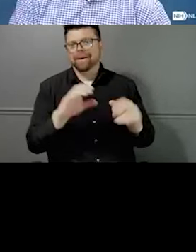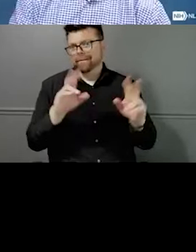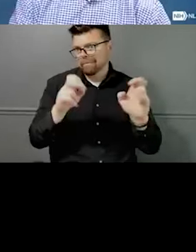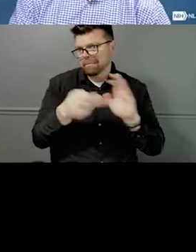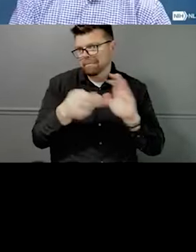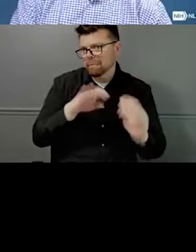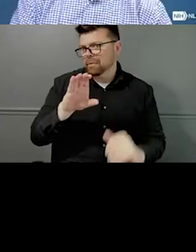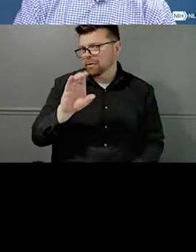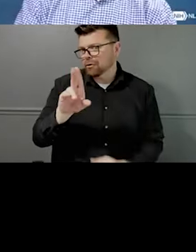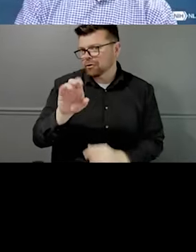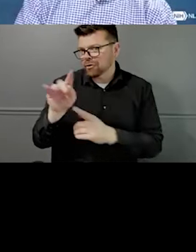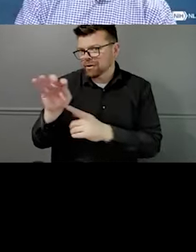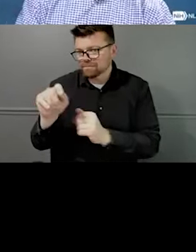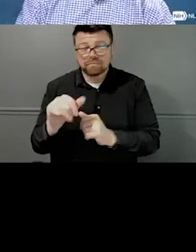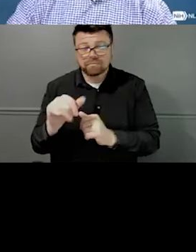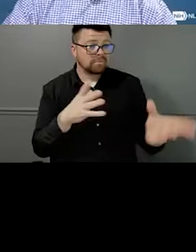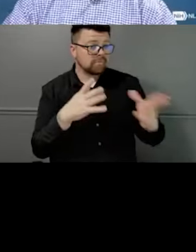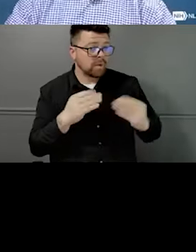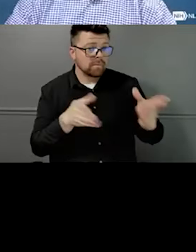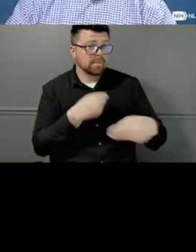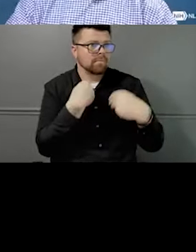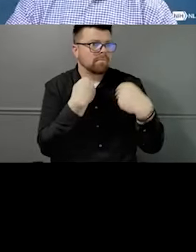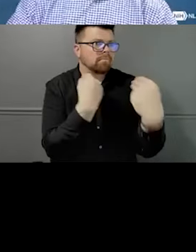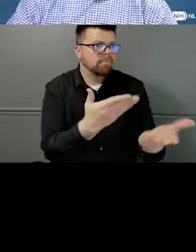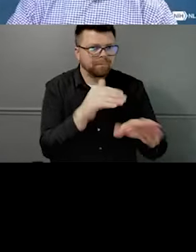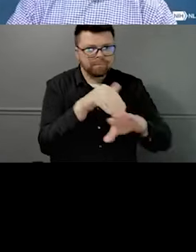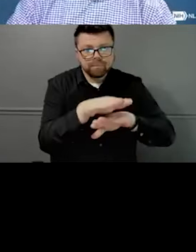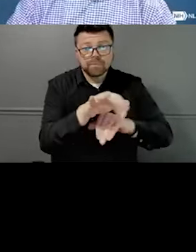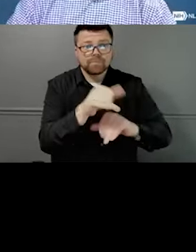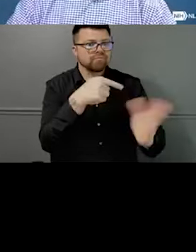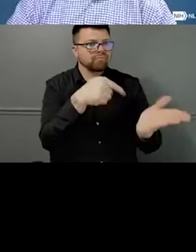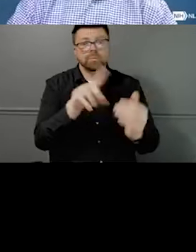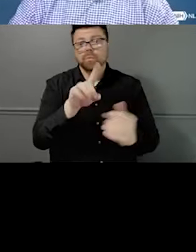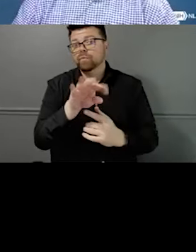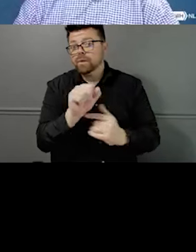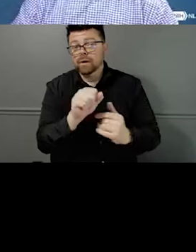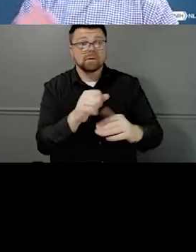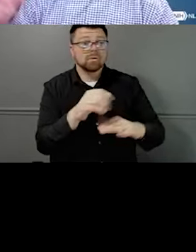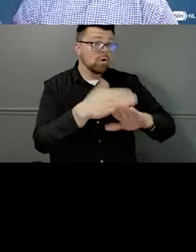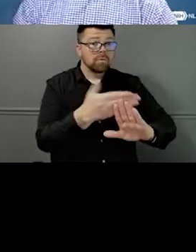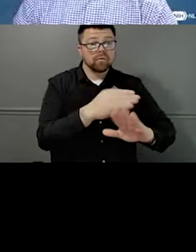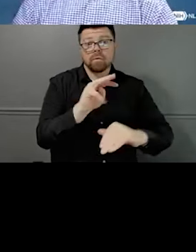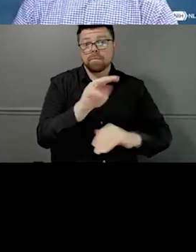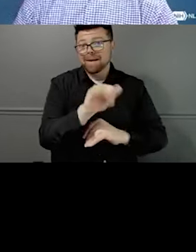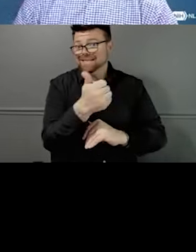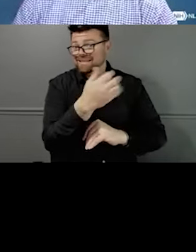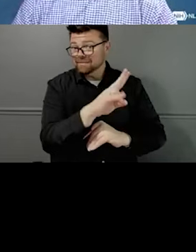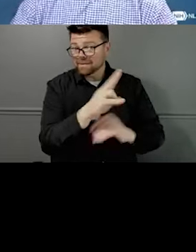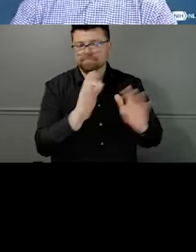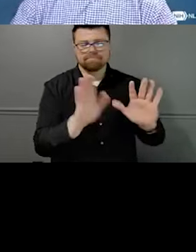proposals that have due dates on or before May 17th. We also have the new version.